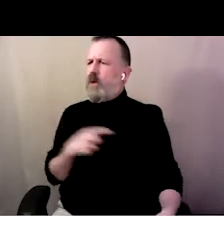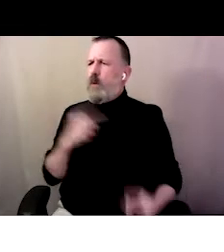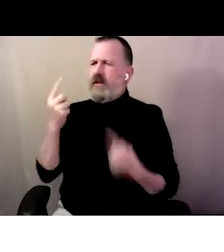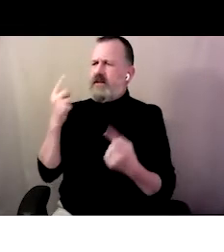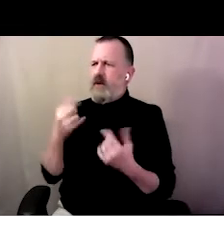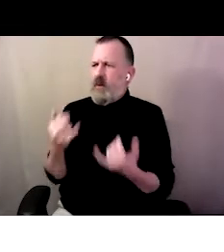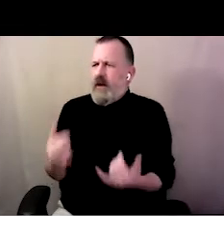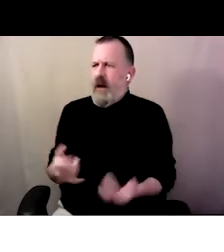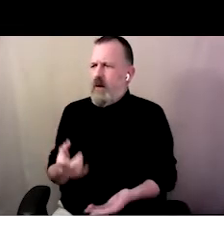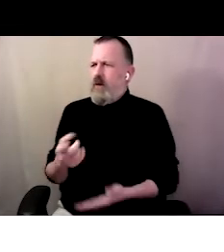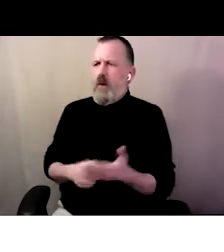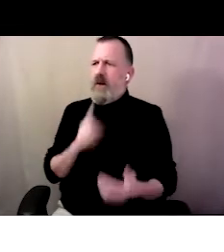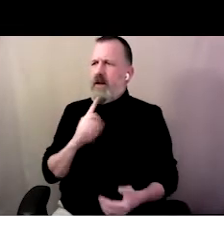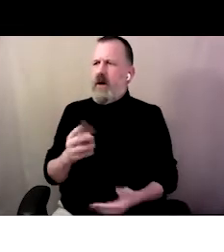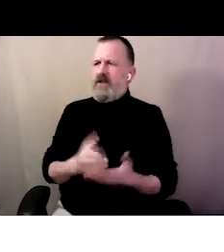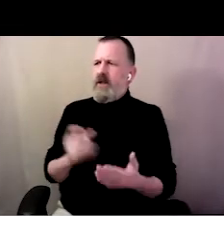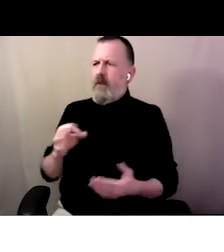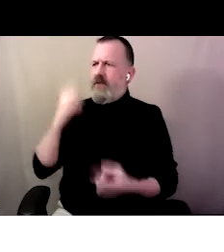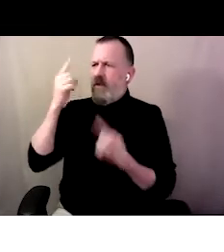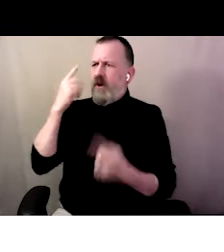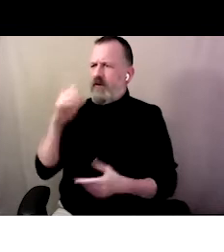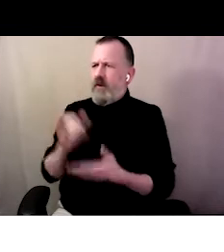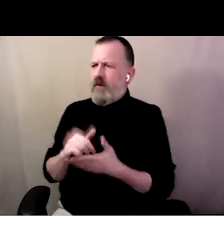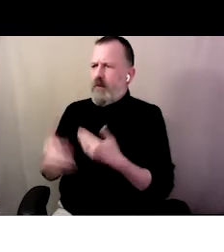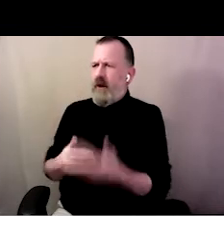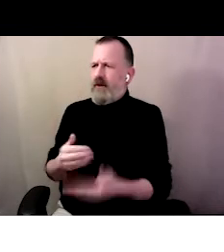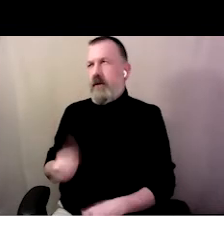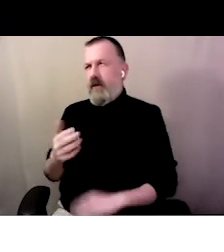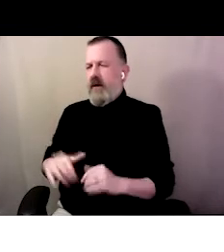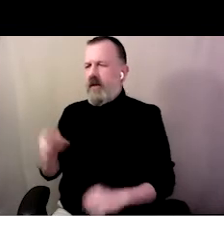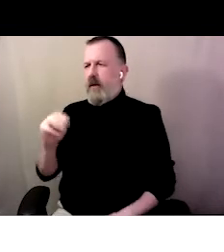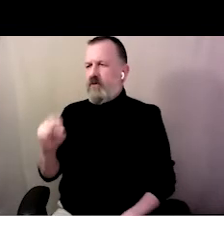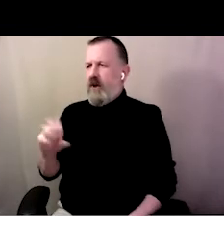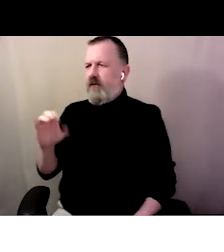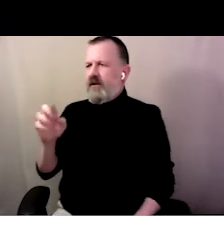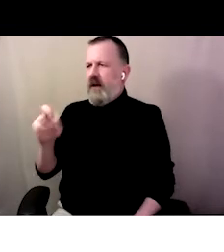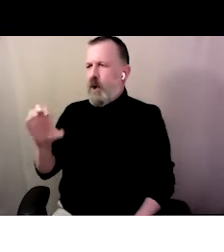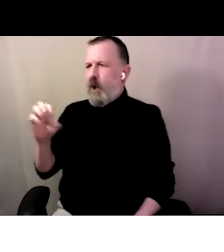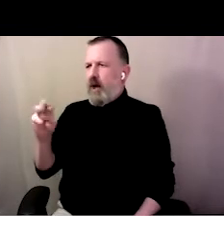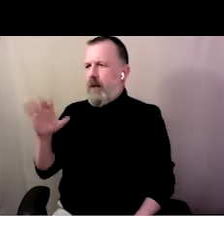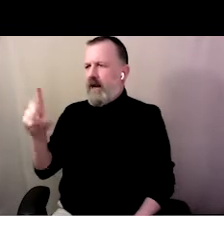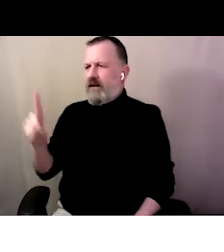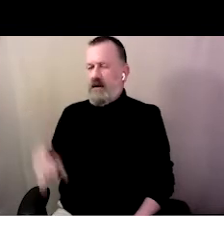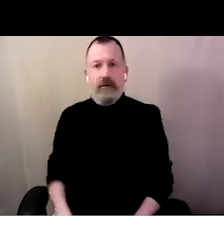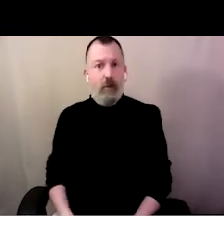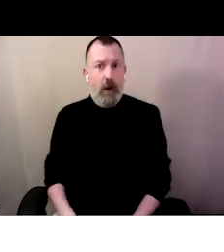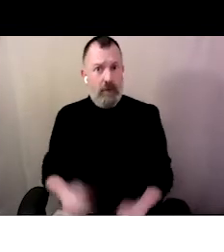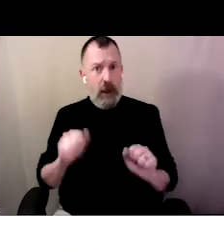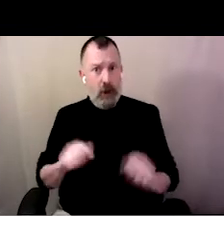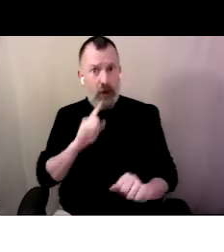what are some of the thoughts to that process, besides the Microsoft tiger. CalebBarlow: Well, there's one, you know, this could be retaliatory right and there's absolutely